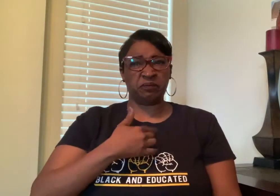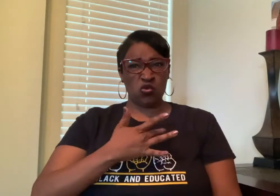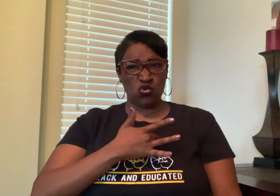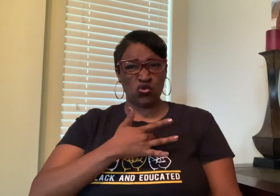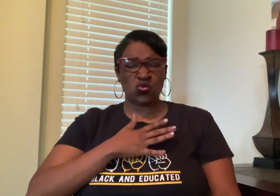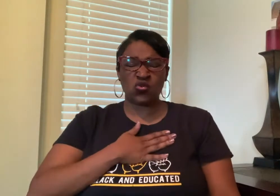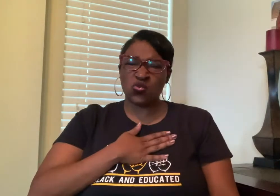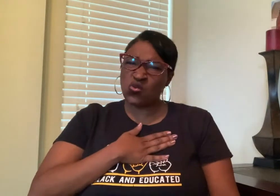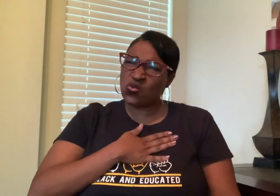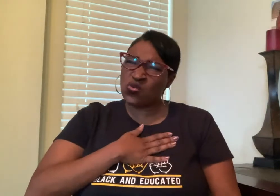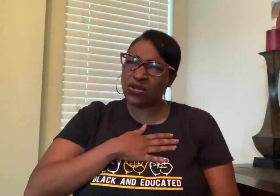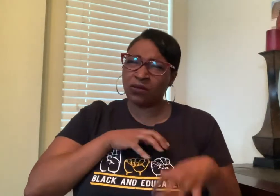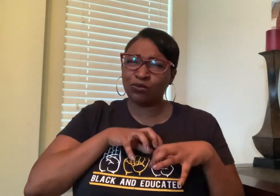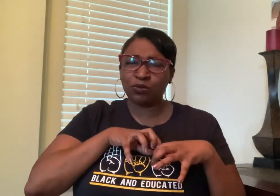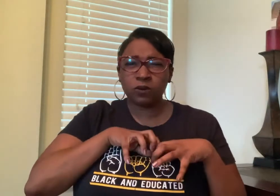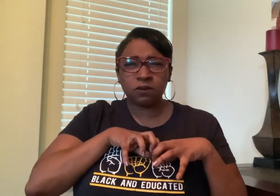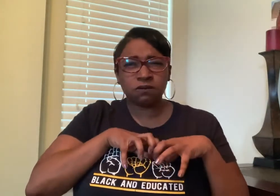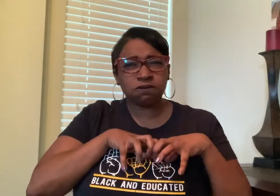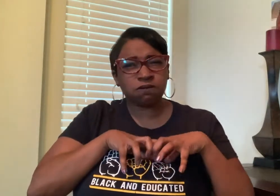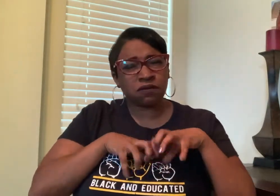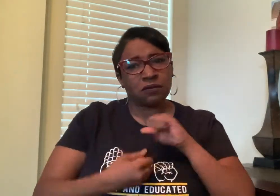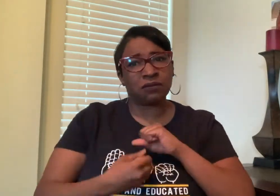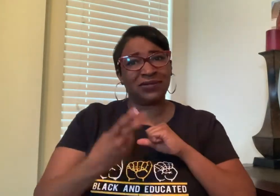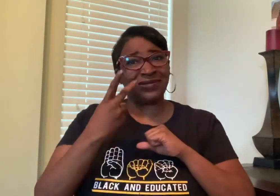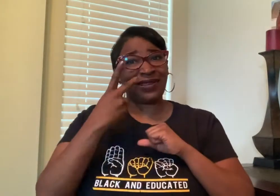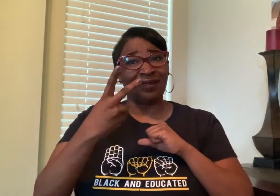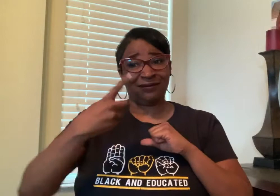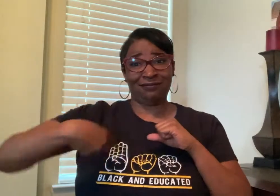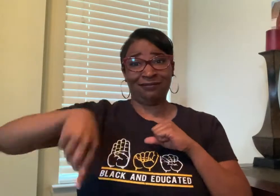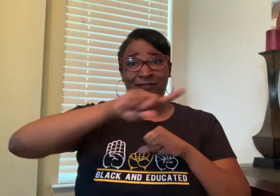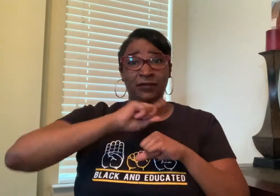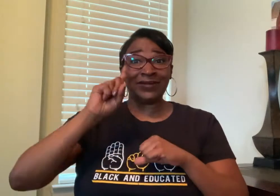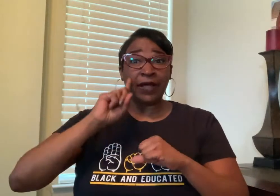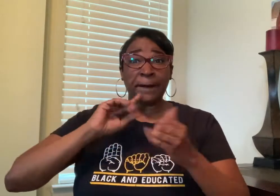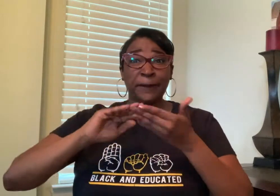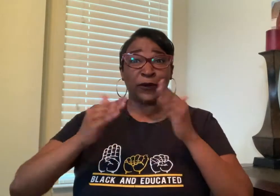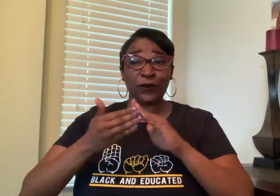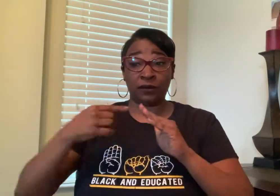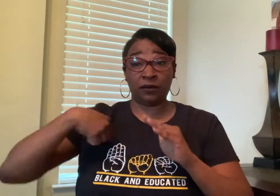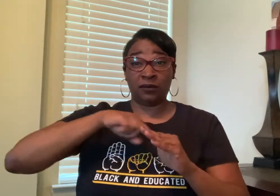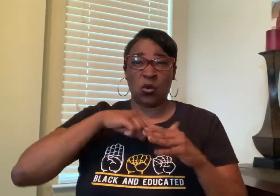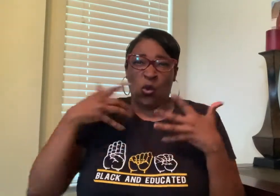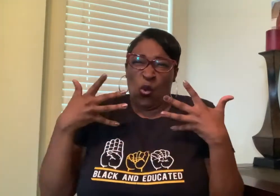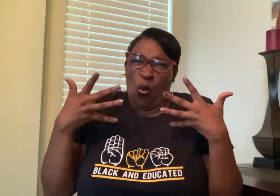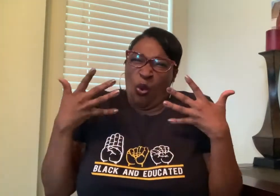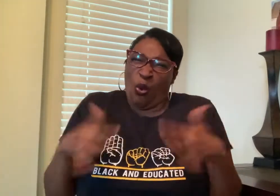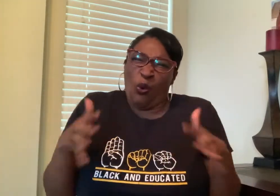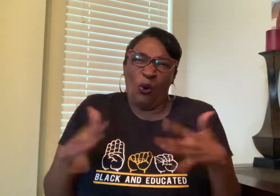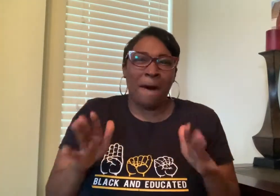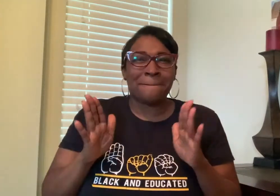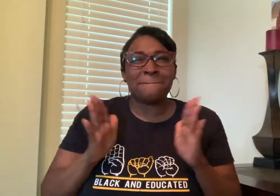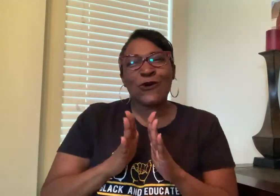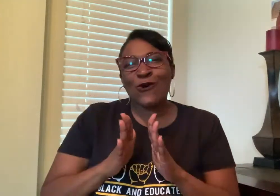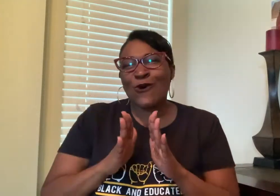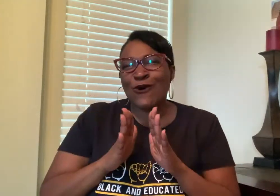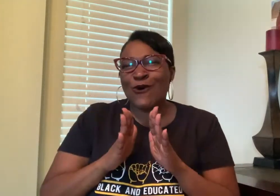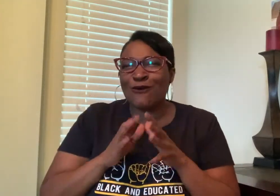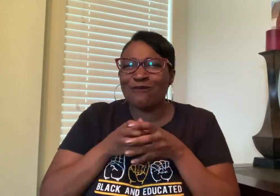My heart has been crushed to see our Deaf community that is historically small and tight knit,